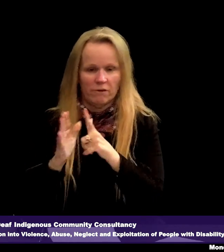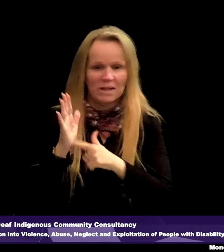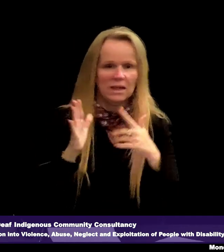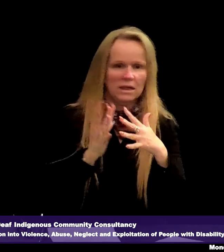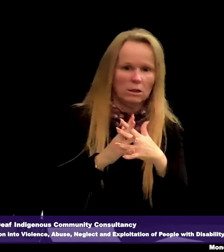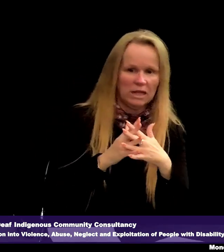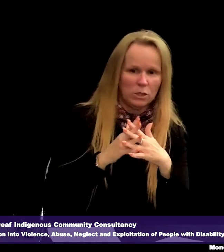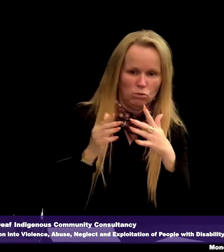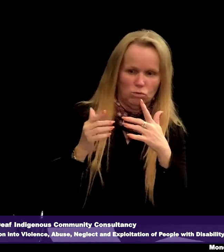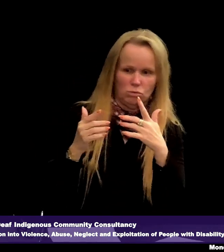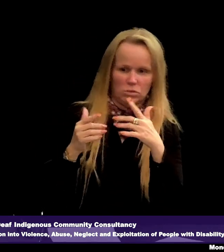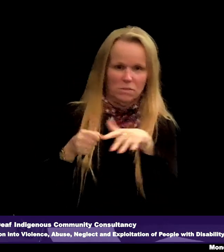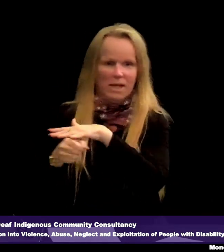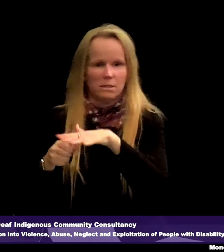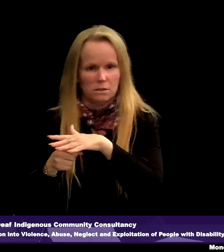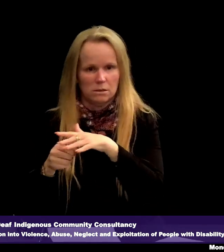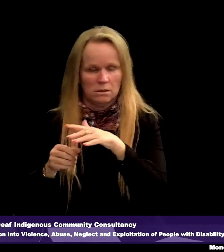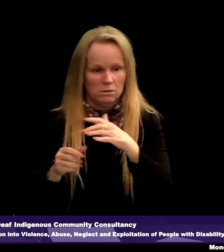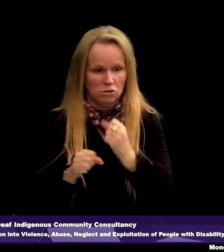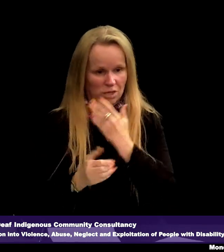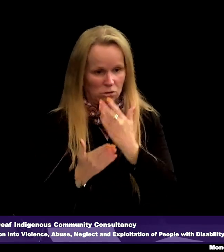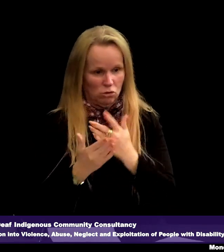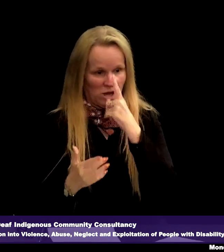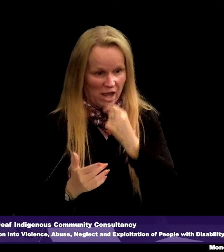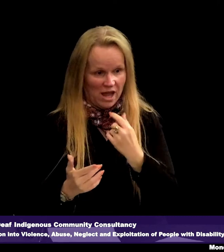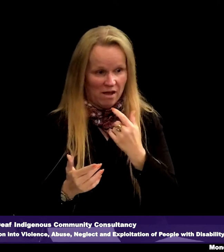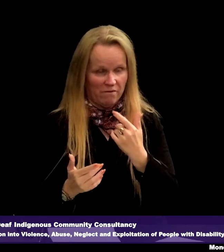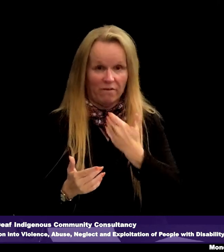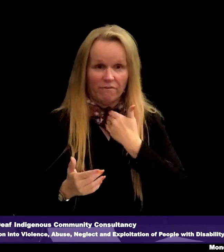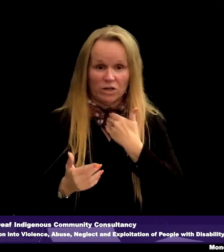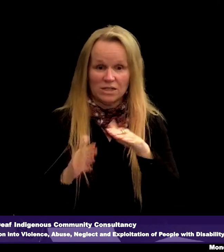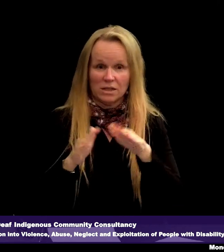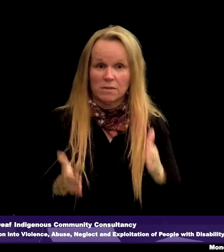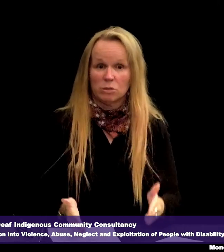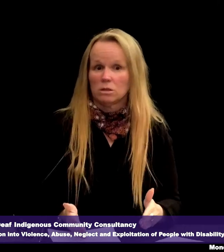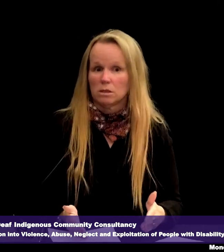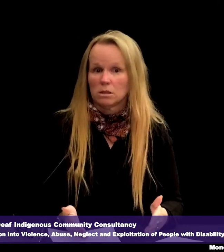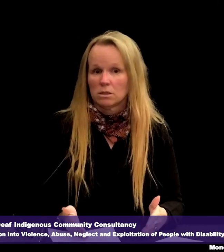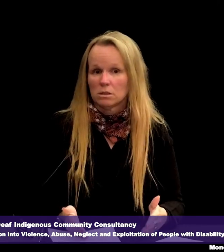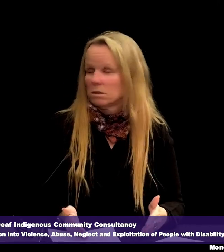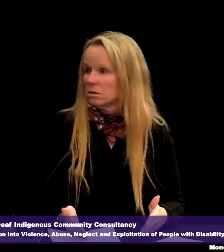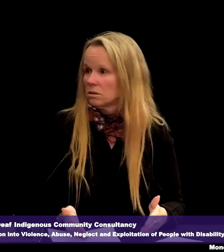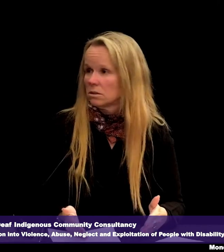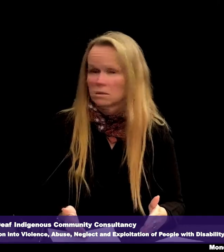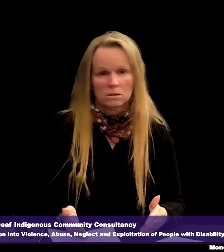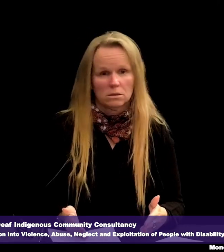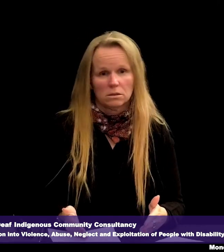academic space as well to make sure that I have a voice at the table.